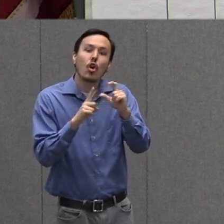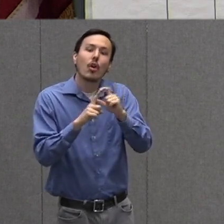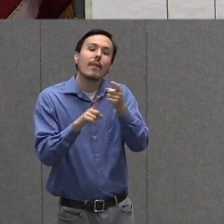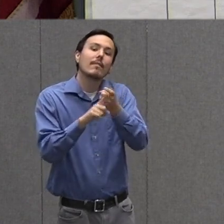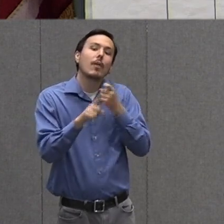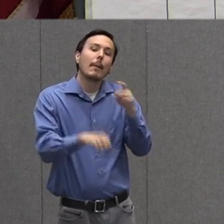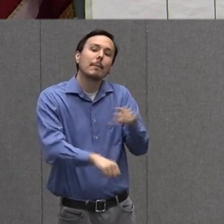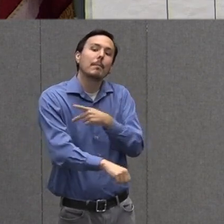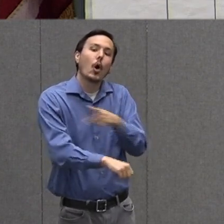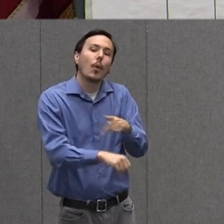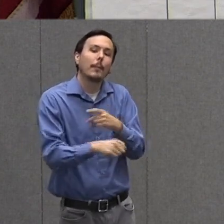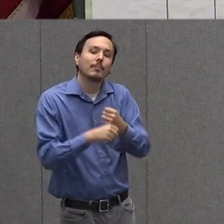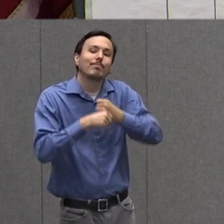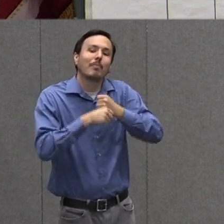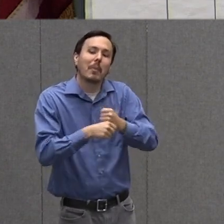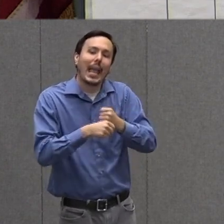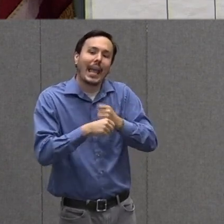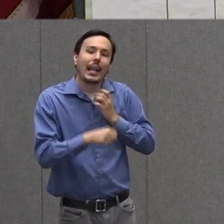to create our own sentences.